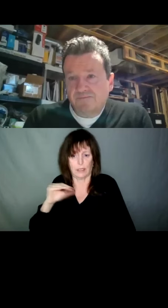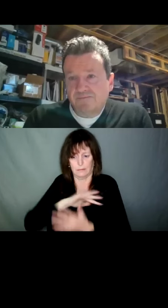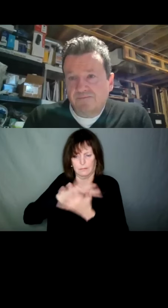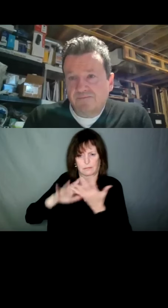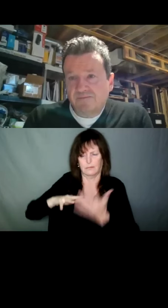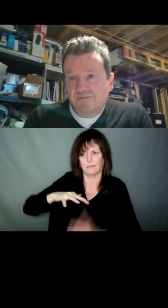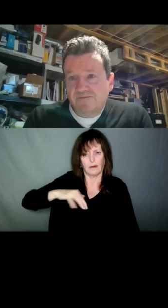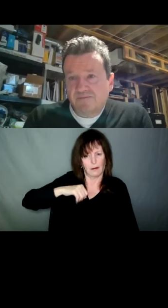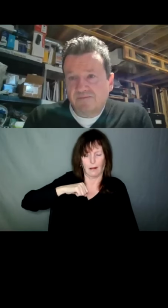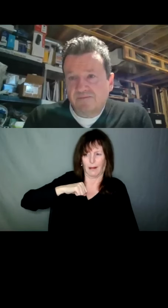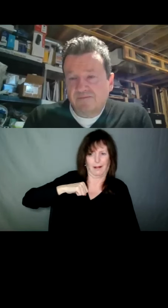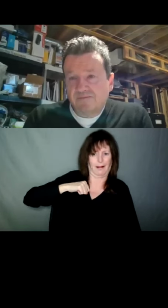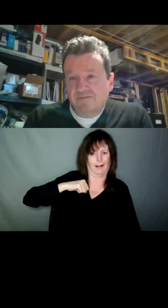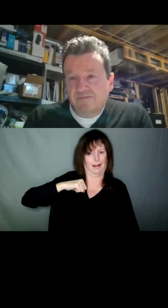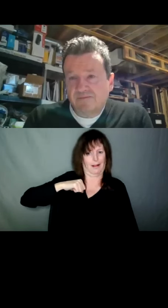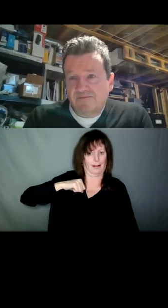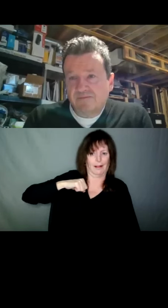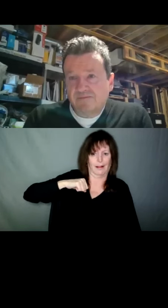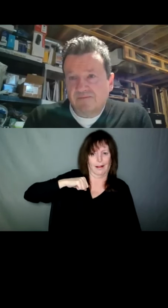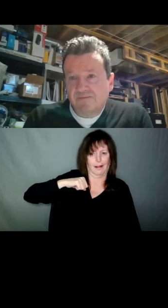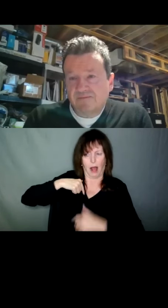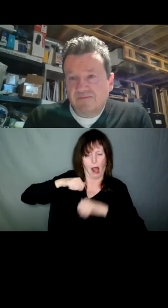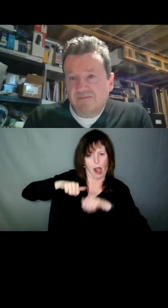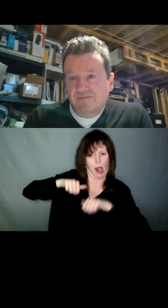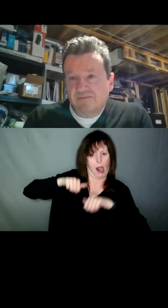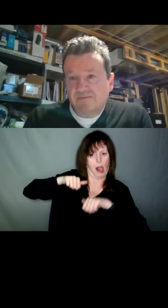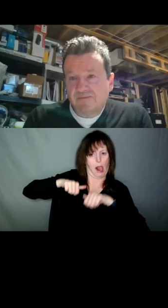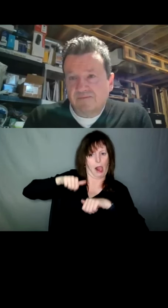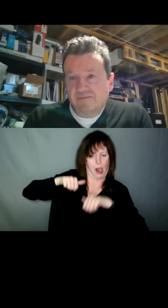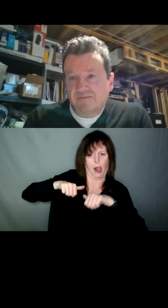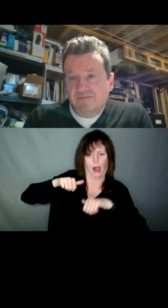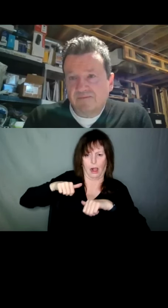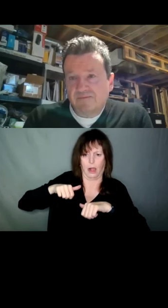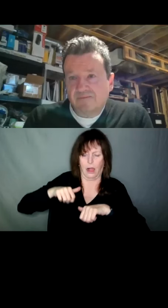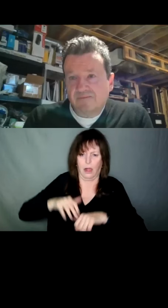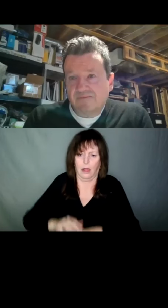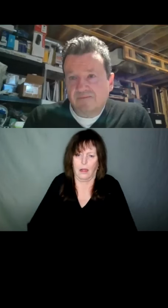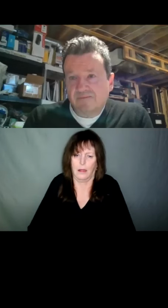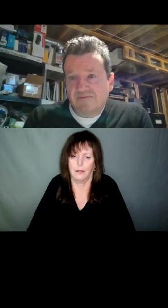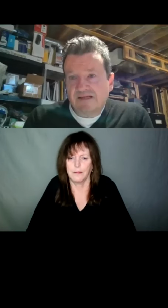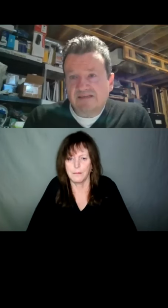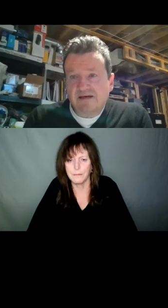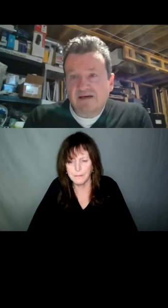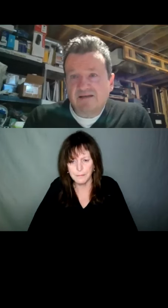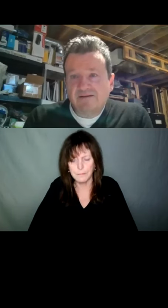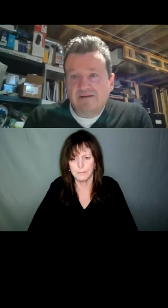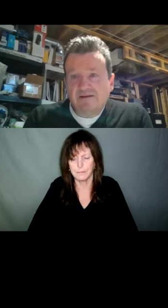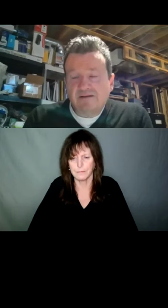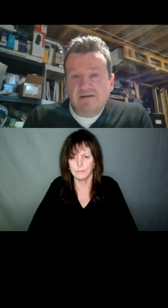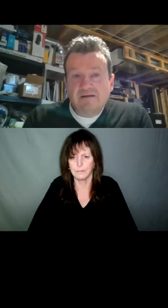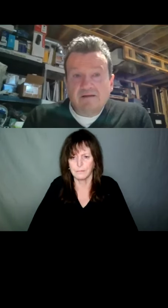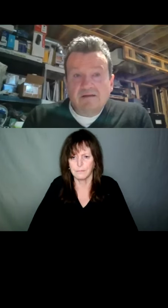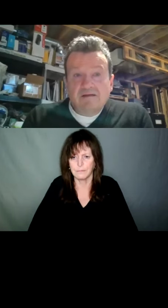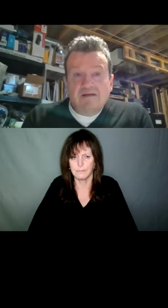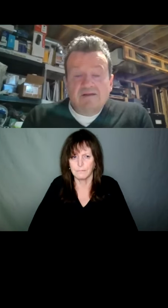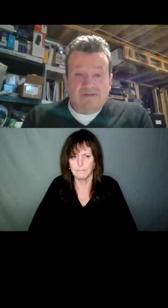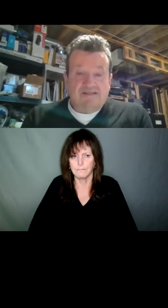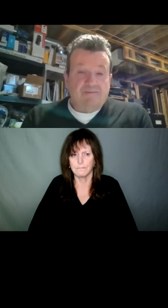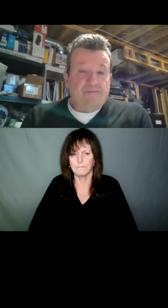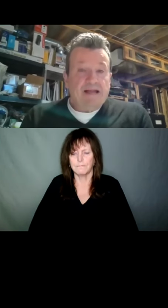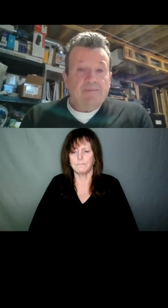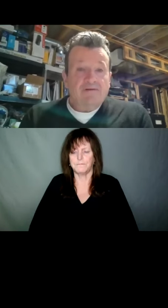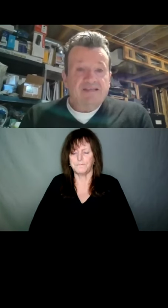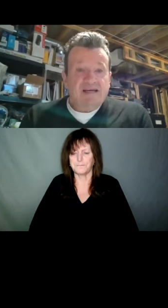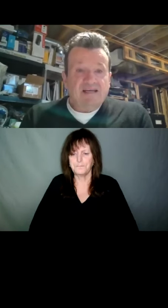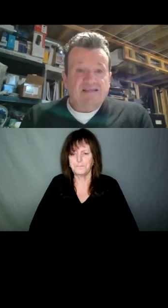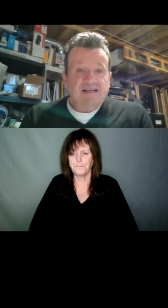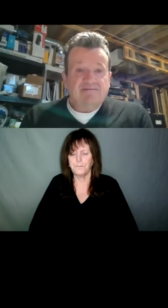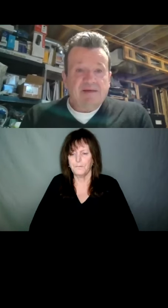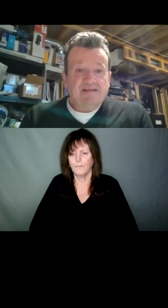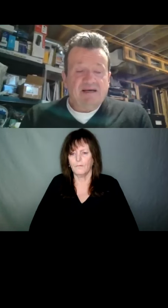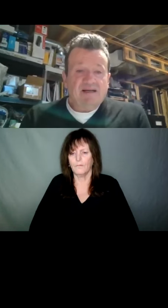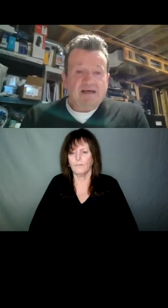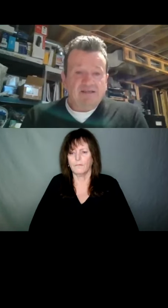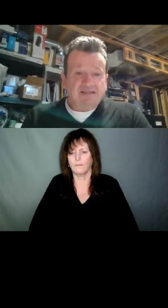and those of the white, 25%.